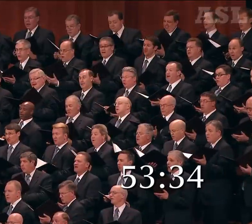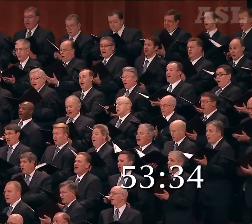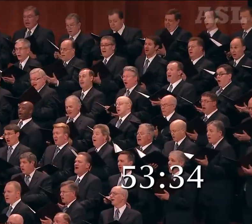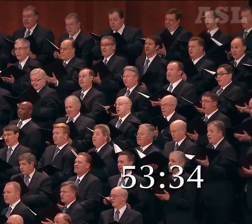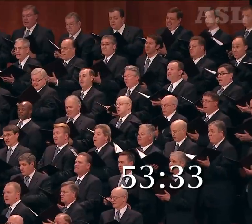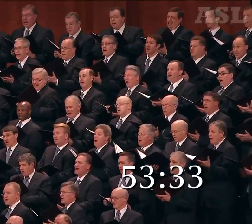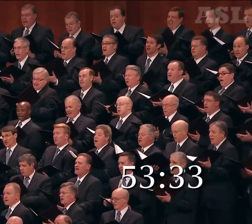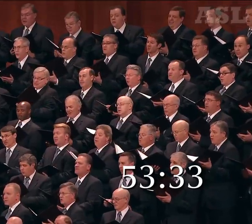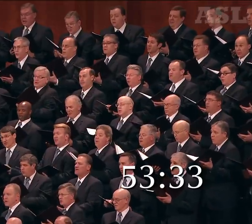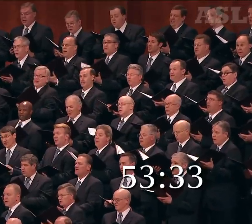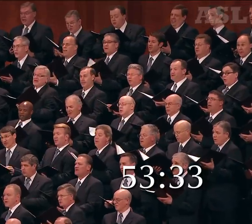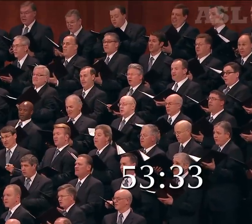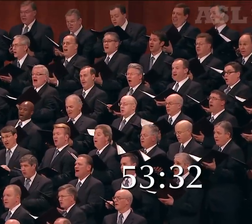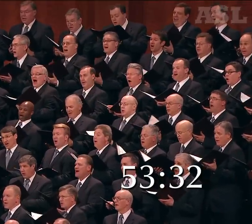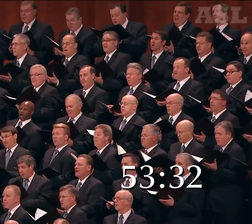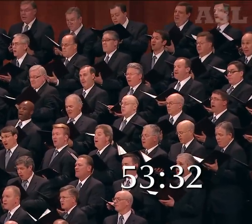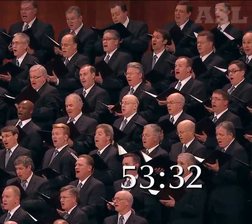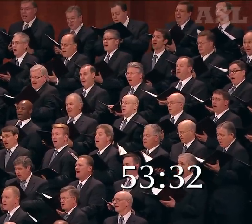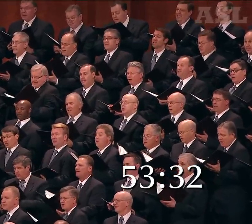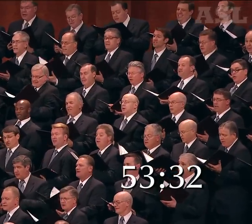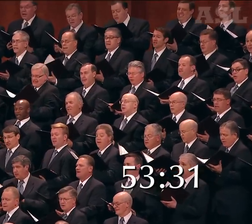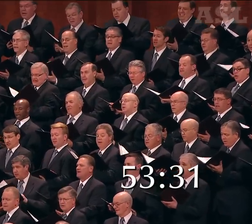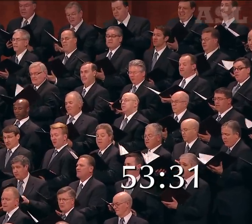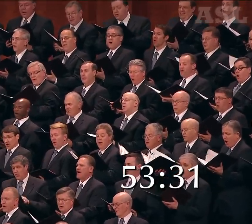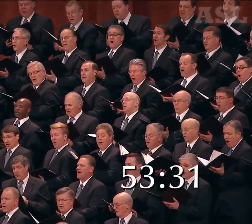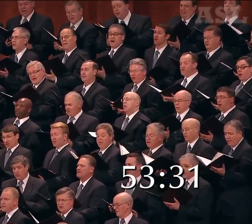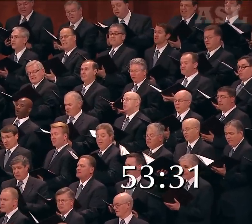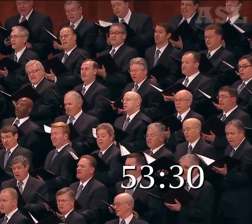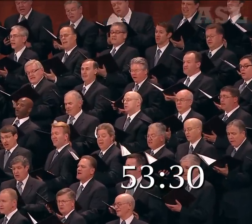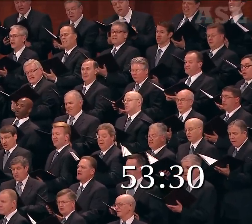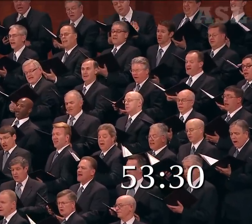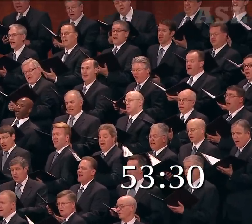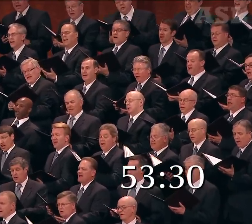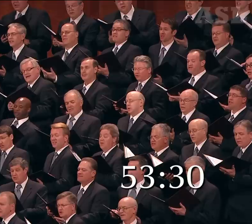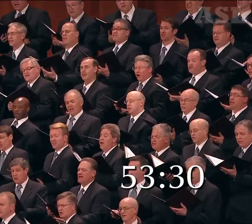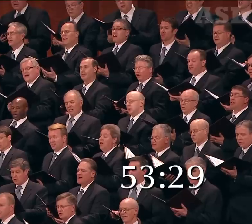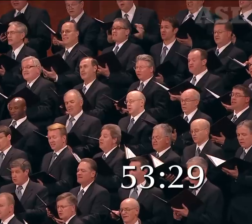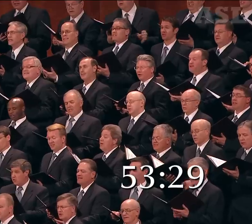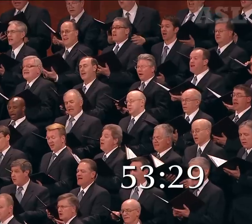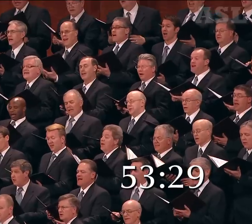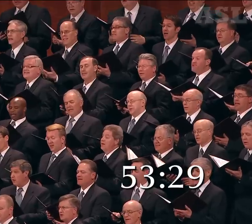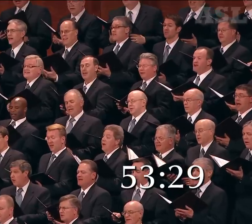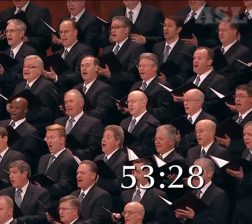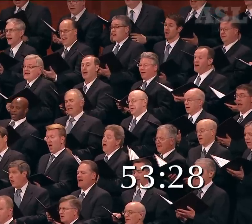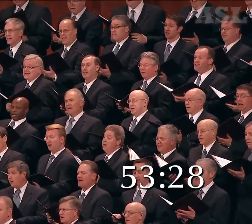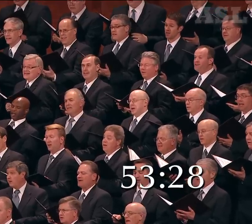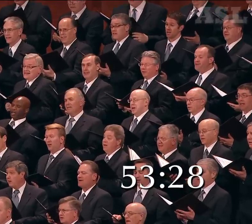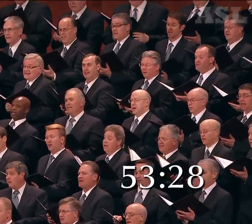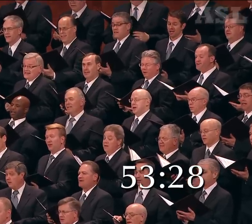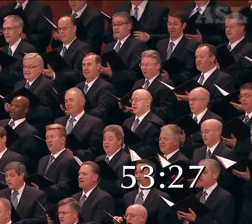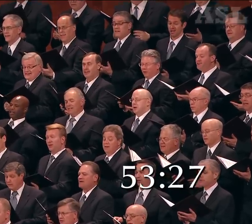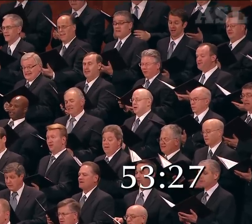THIS IS THE ENGLISH CLOSED CAPTION CHANNEL OF THE CHURCH OF JESUS CHRIST OF LATTER-DAY SAINTS.